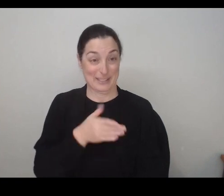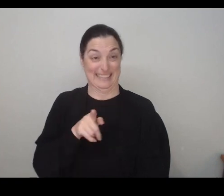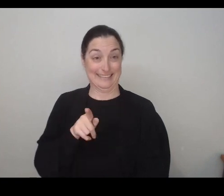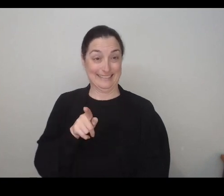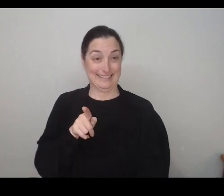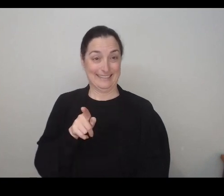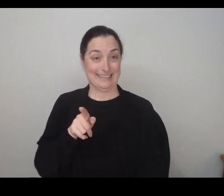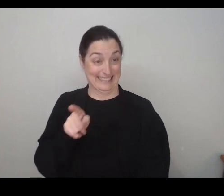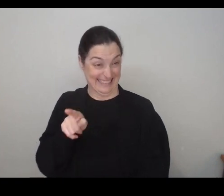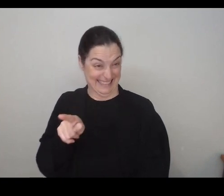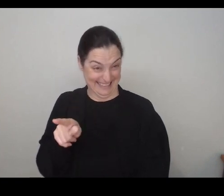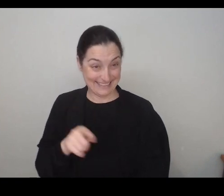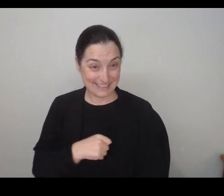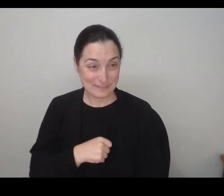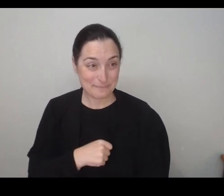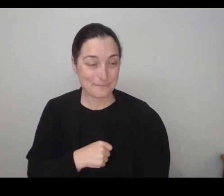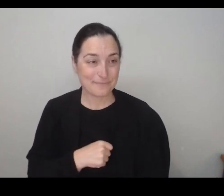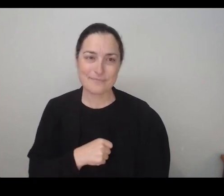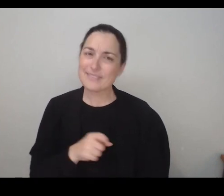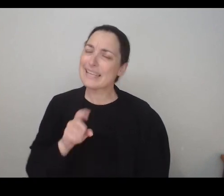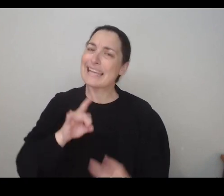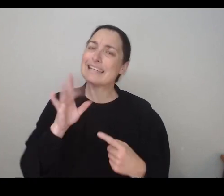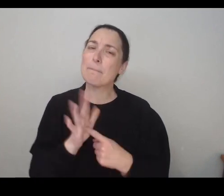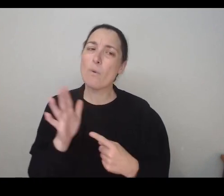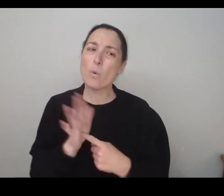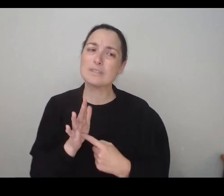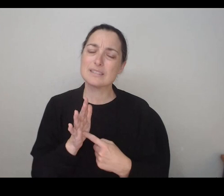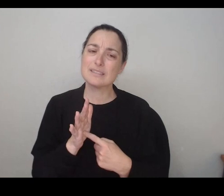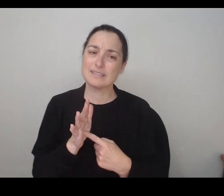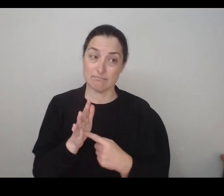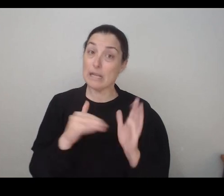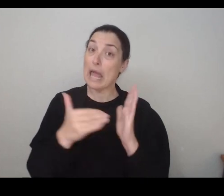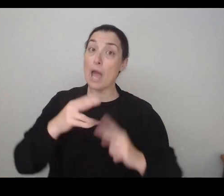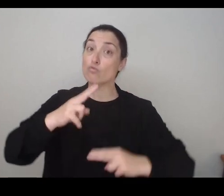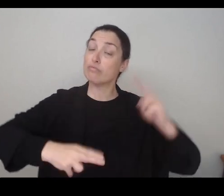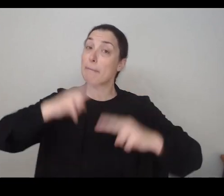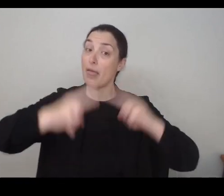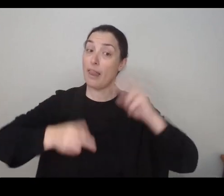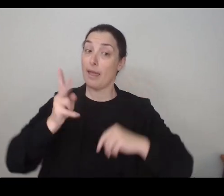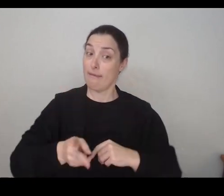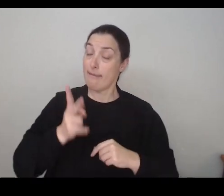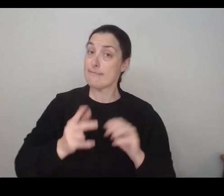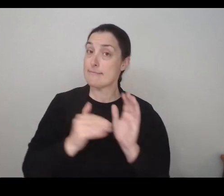So it's an important thing, you know, now it's rebuilt, in Atuona, it's a kind of new version,